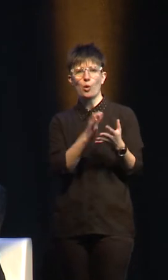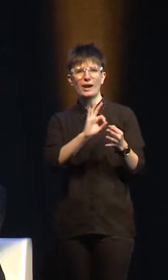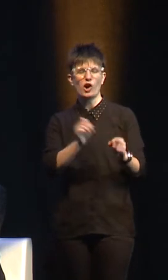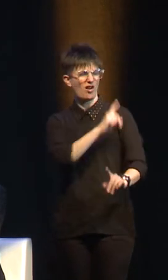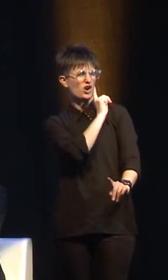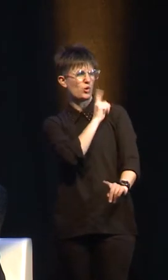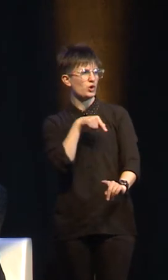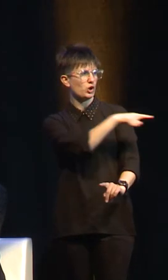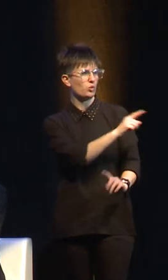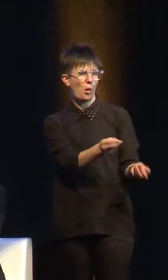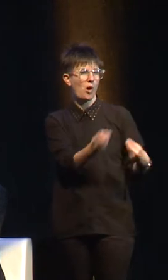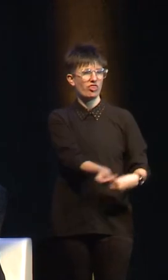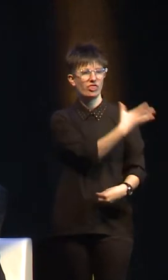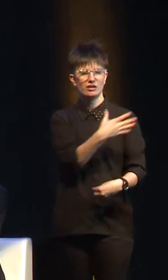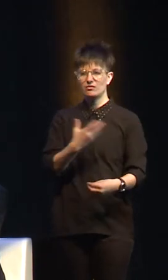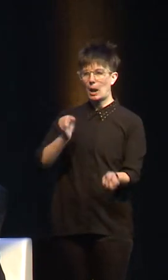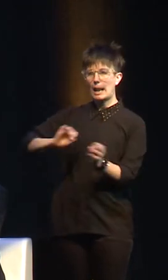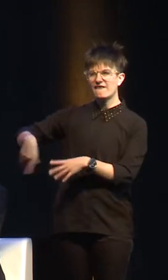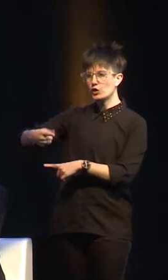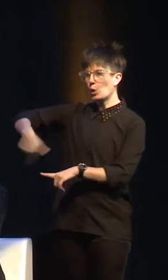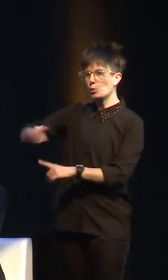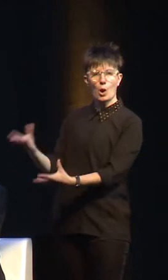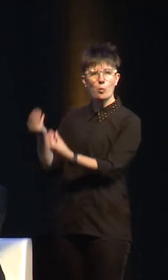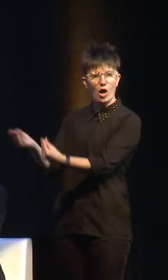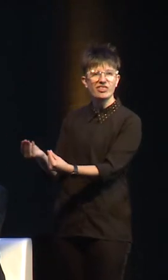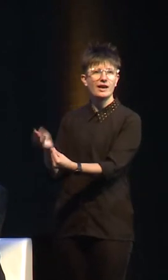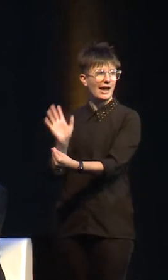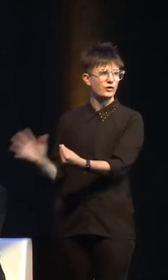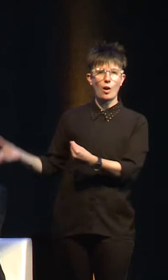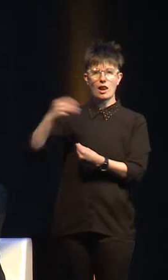means is we have to acknowledge people's history and their values and what they believe is